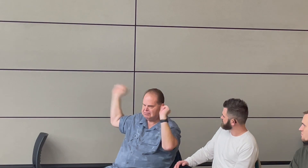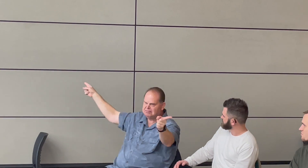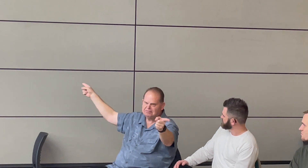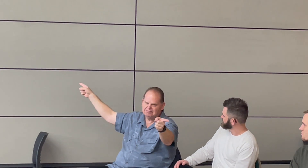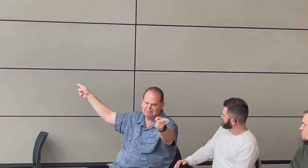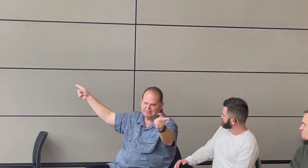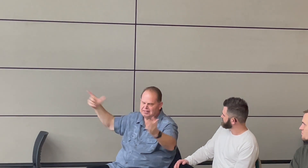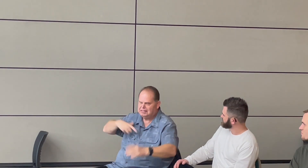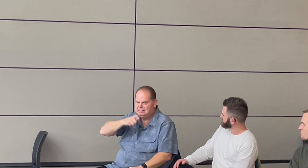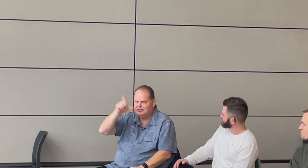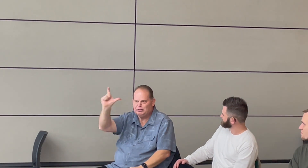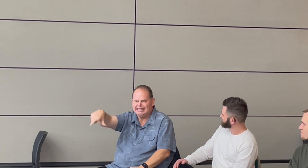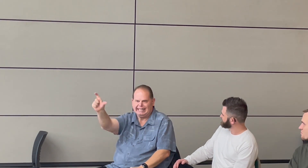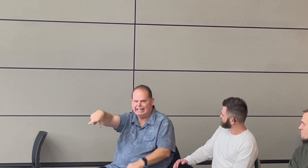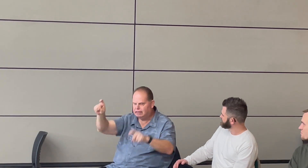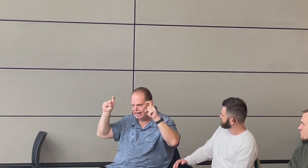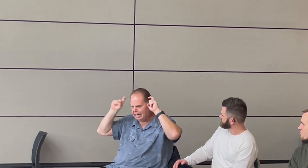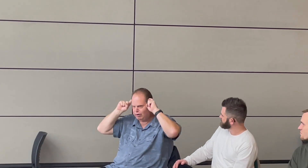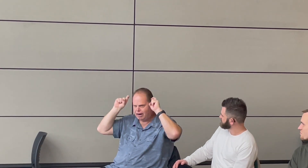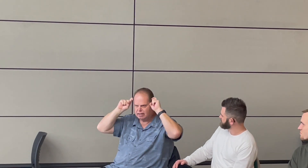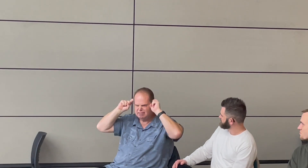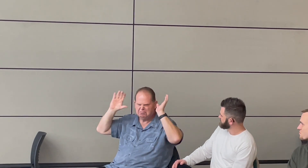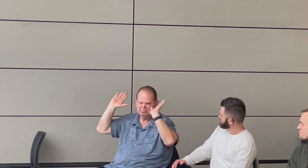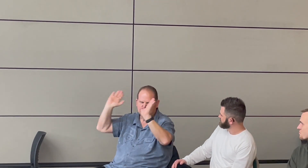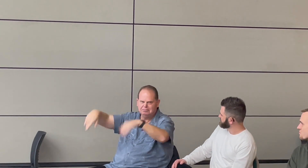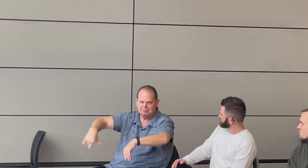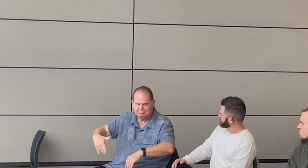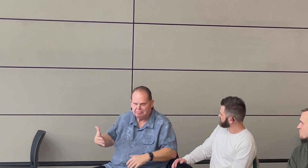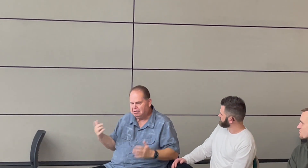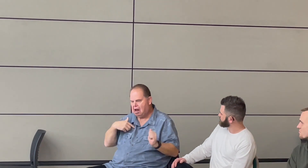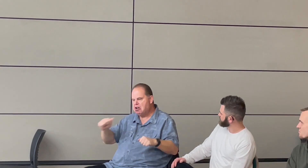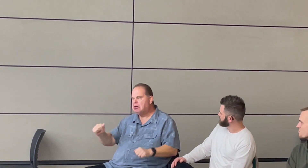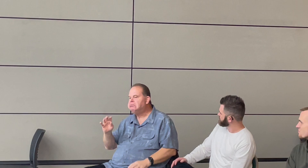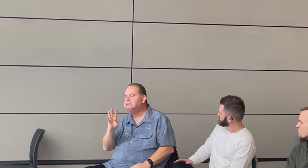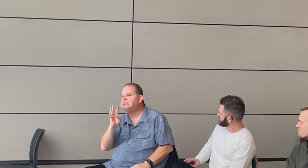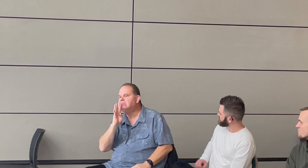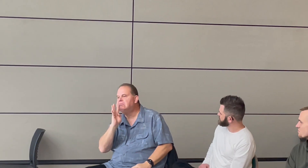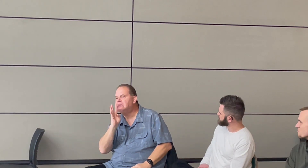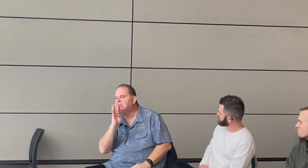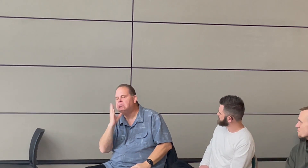I thought hearing a don't even need them Chuck them to the hills so I did I decided not to use